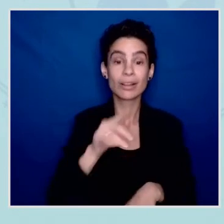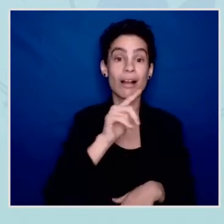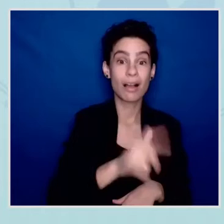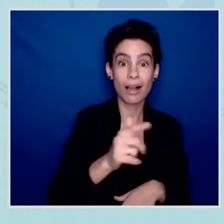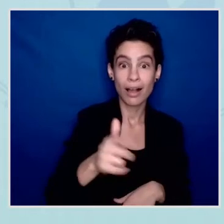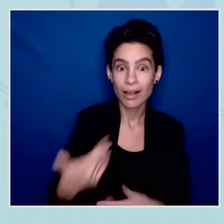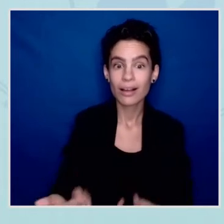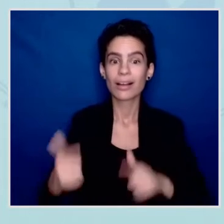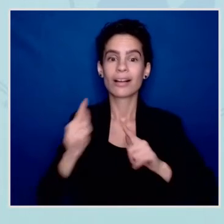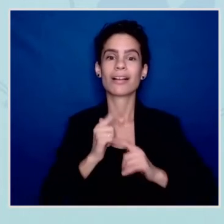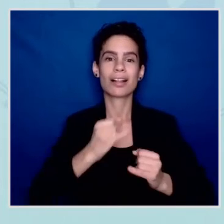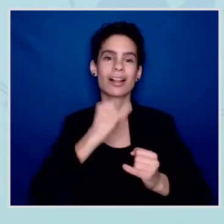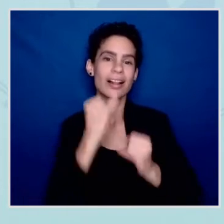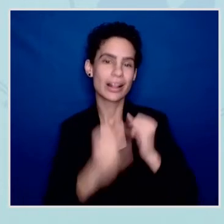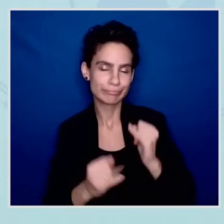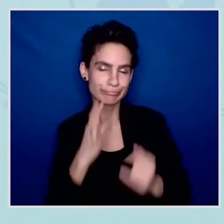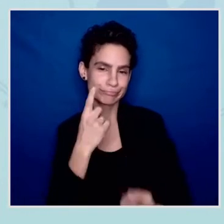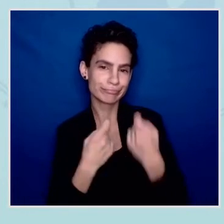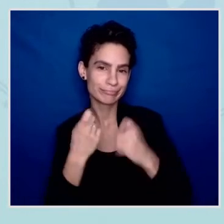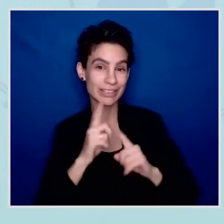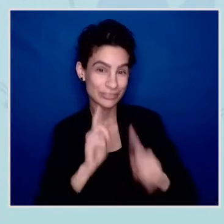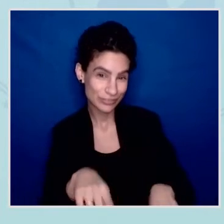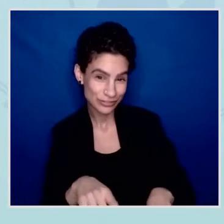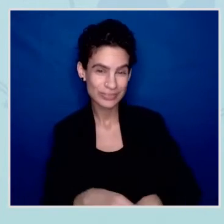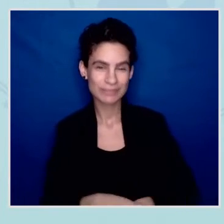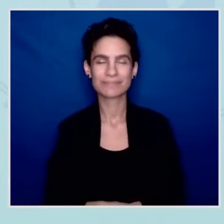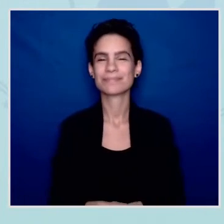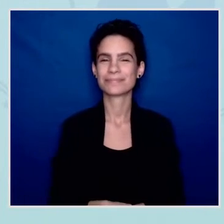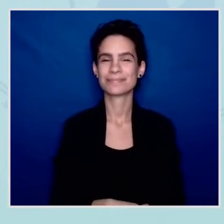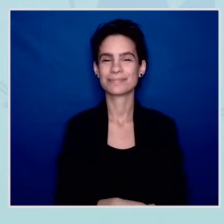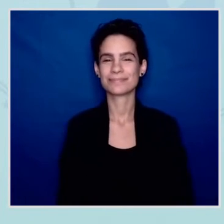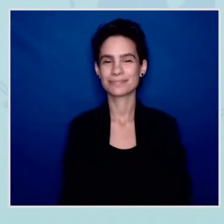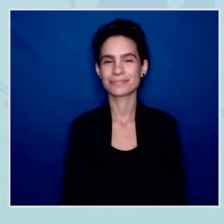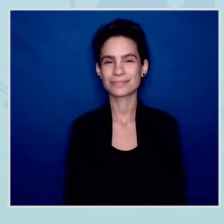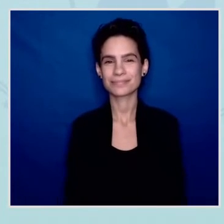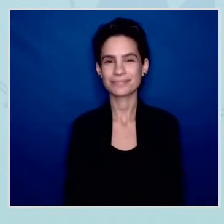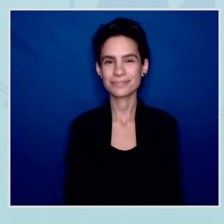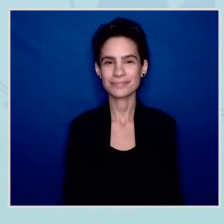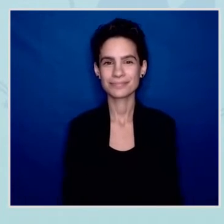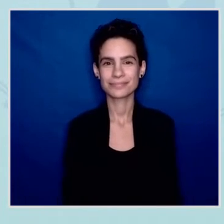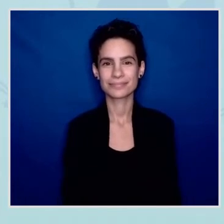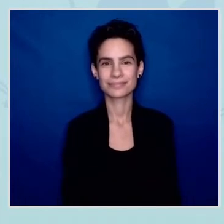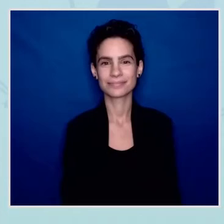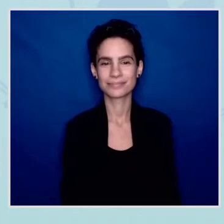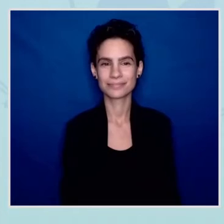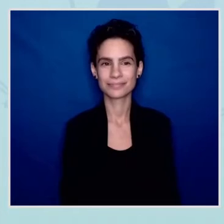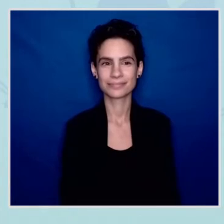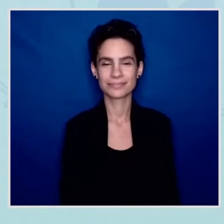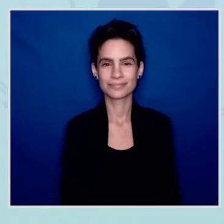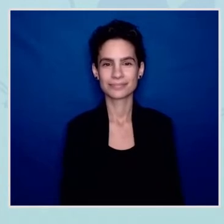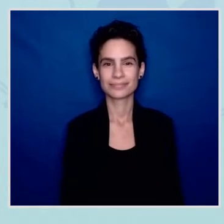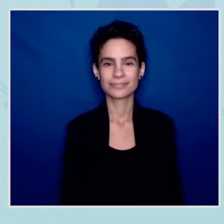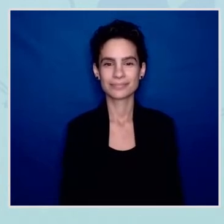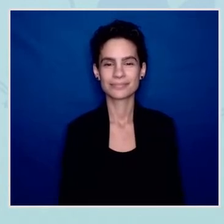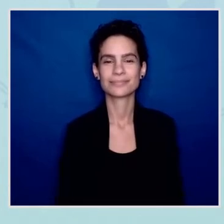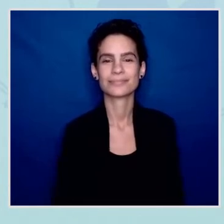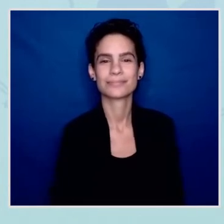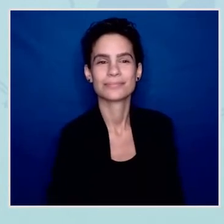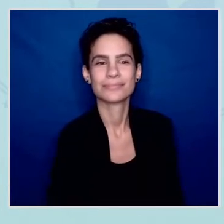SECRETARY OF LABOR, MARTY